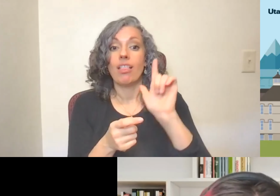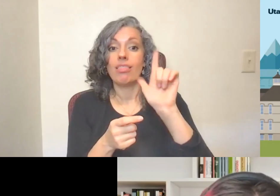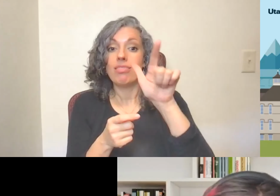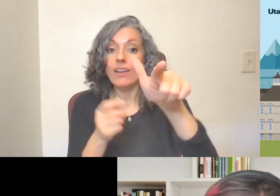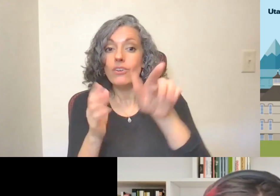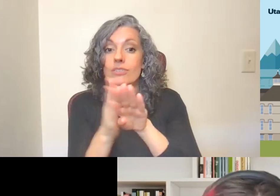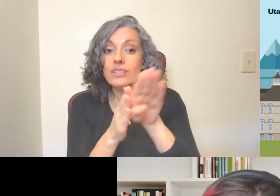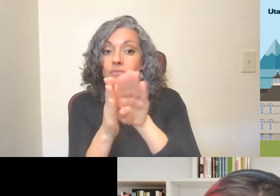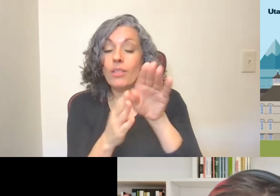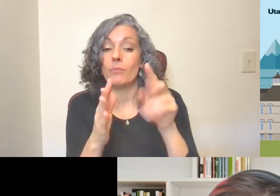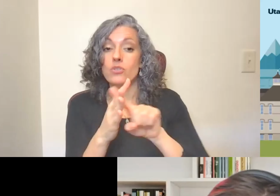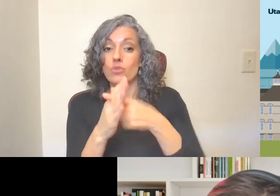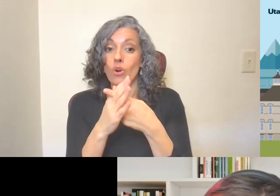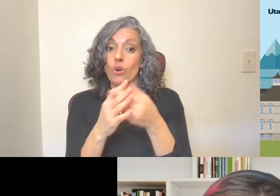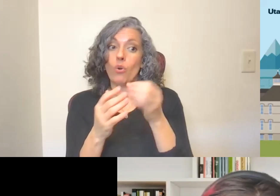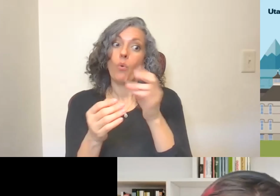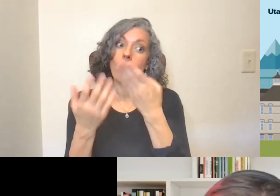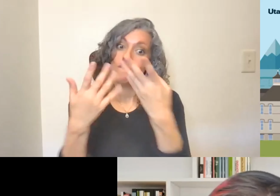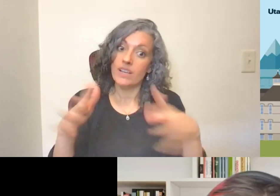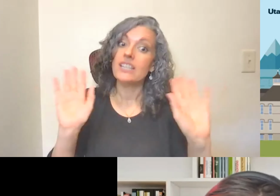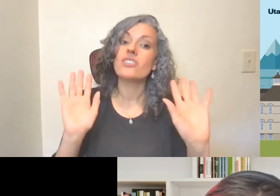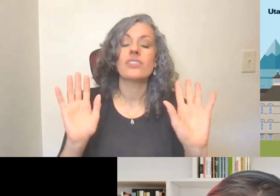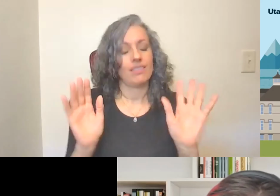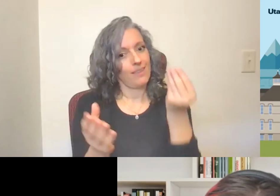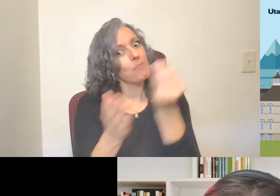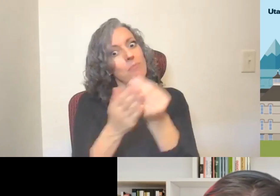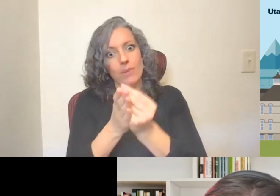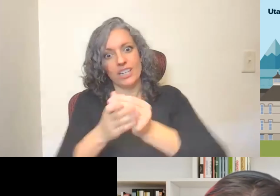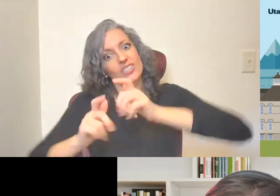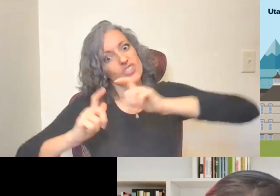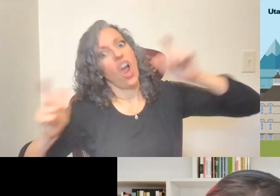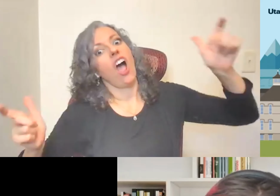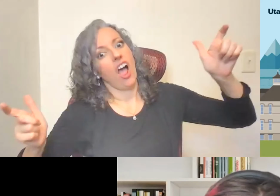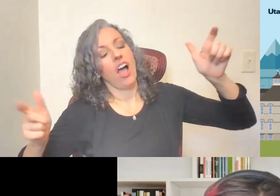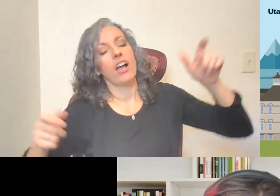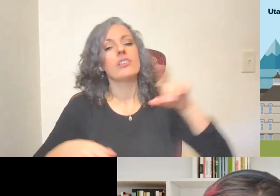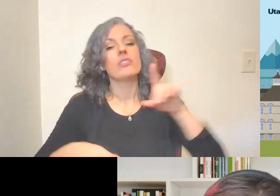development is finished, it's going to cost a lot of money. So it's a that's my, I think the